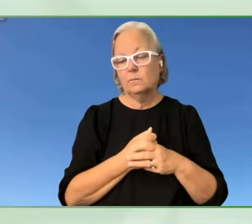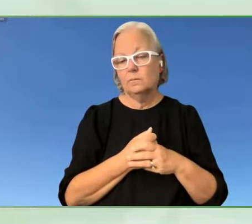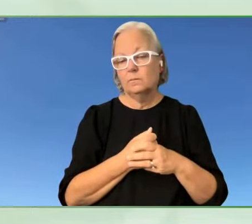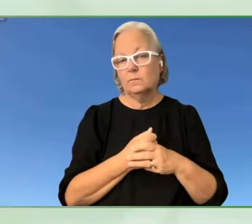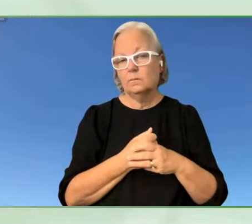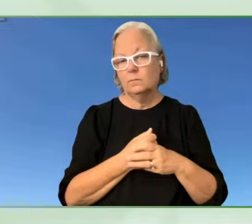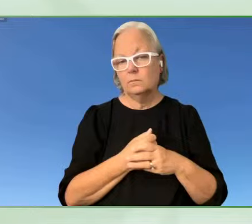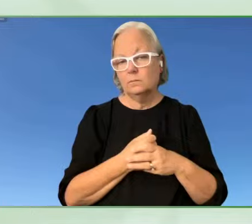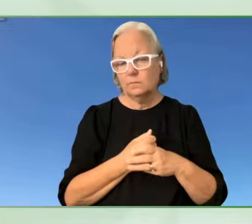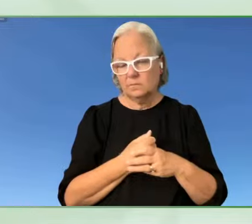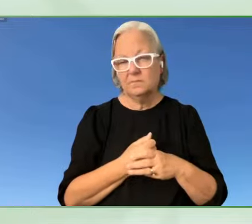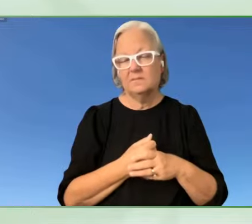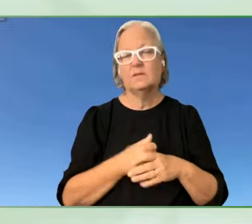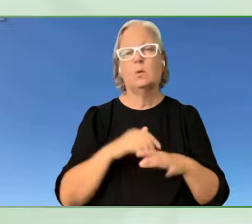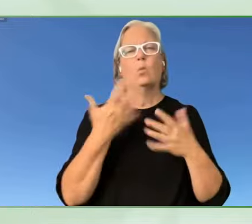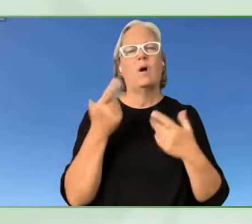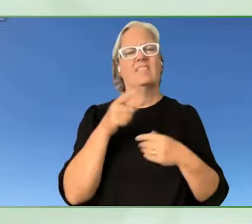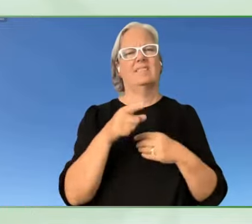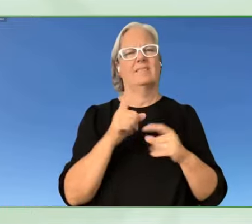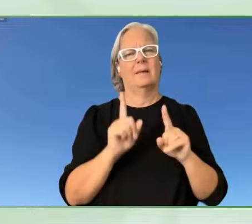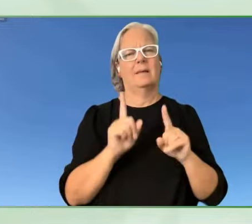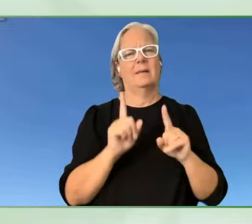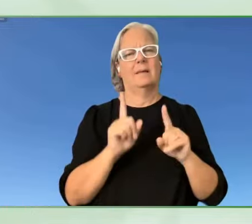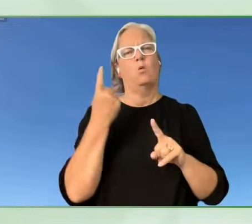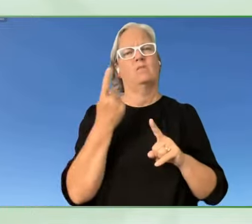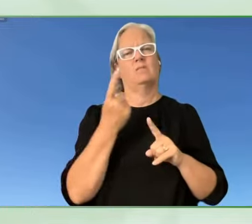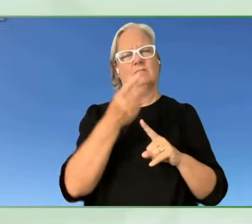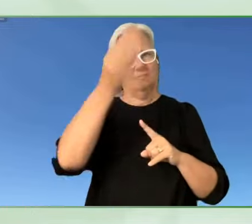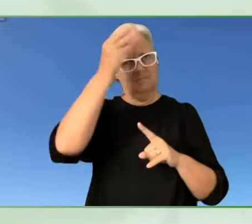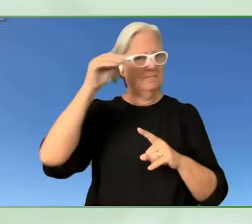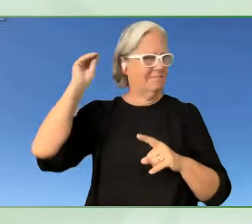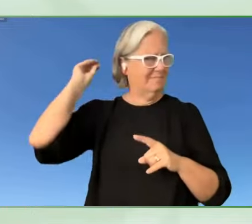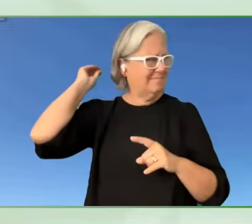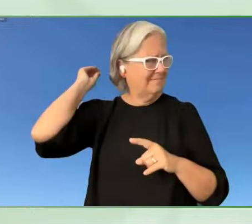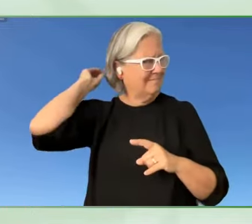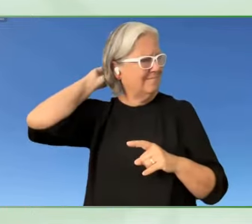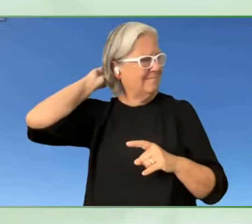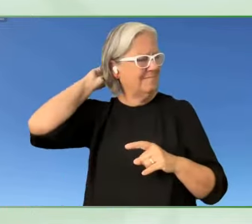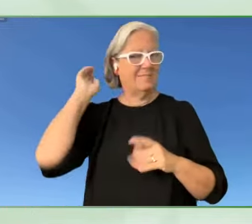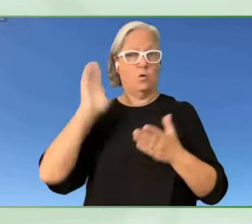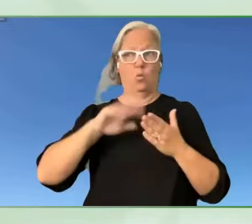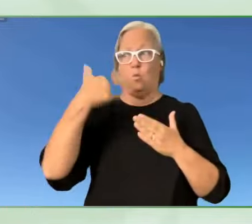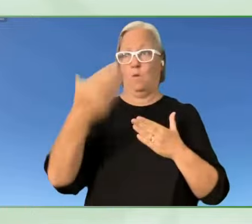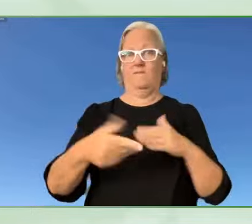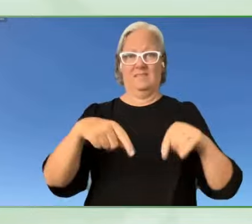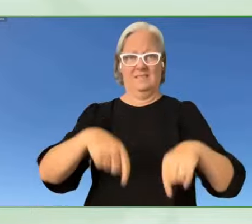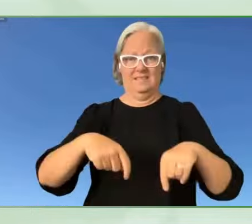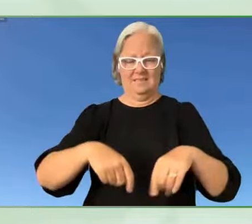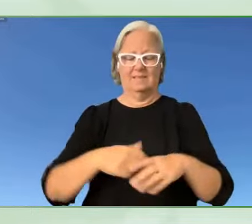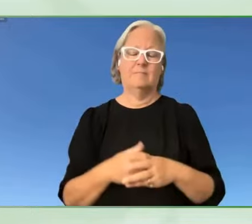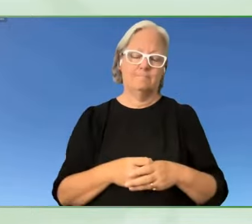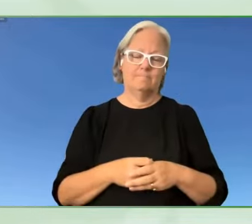So, one of the biggest things, one of the biggest challenges we are talking of today is the awareness around the concept itself.